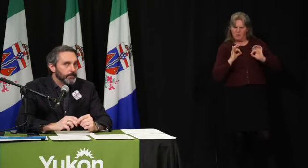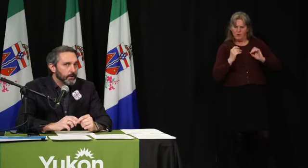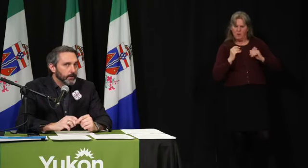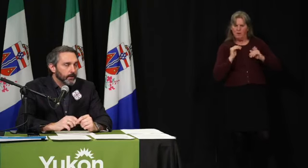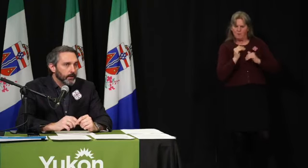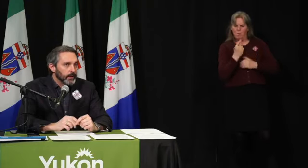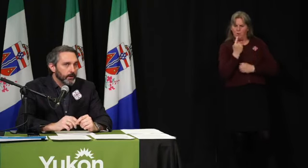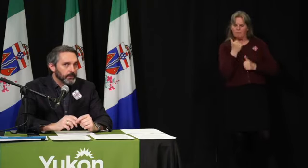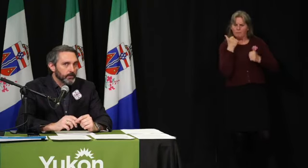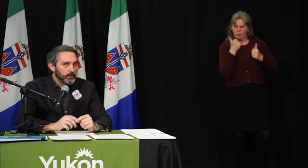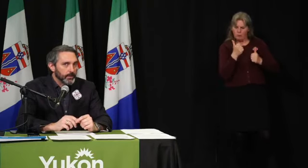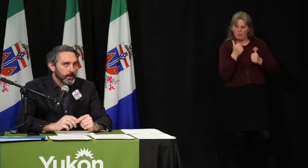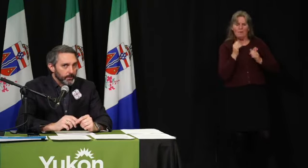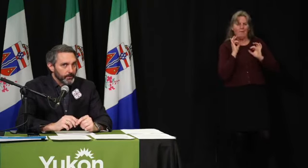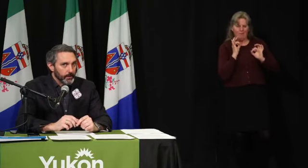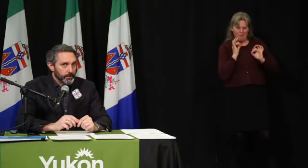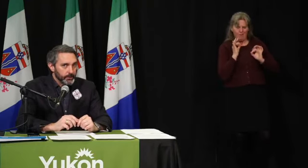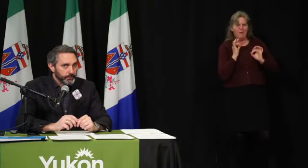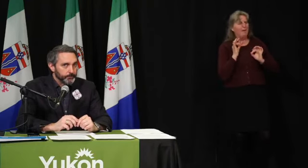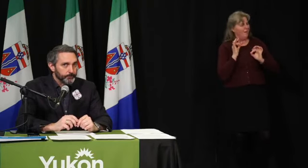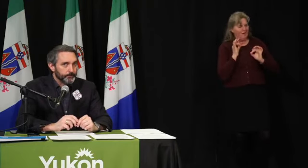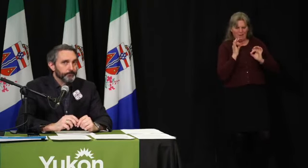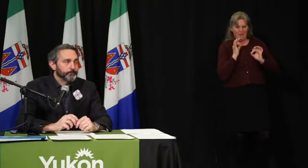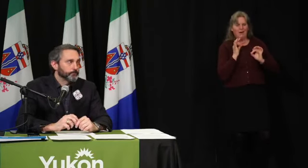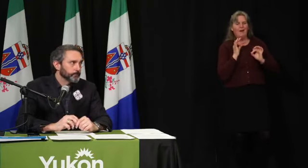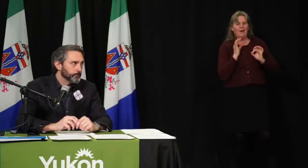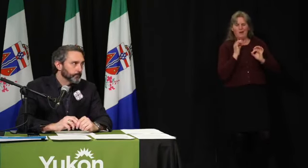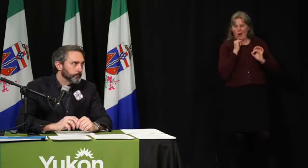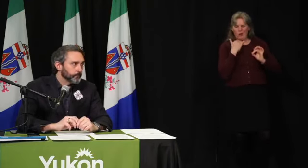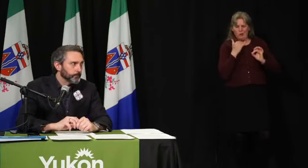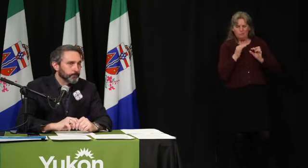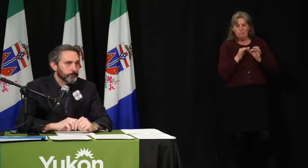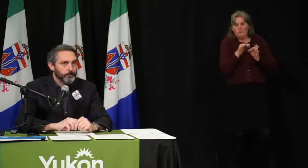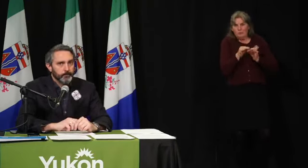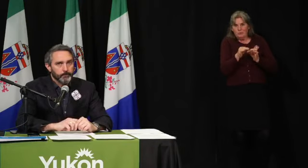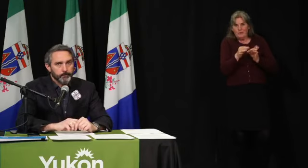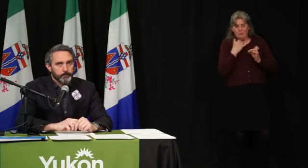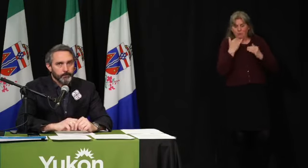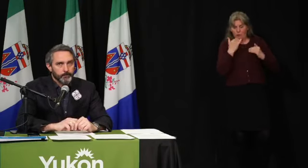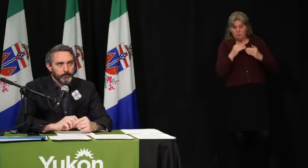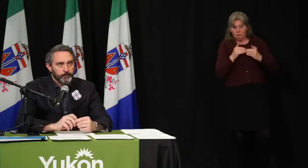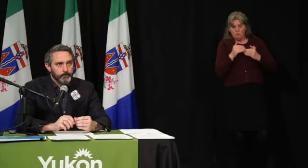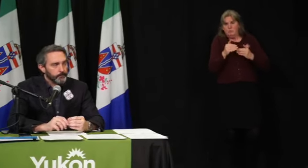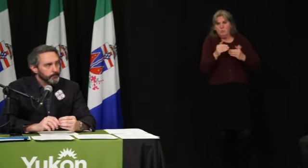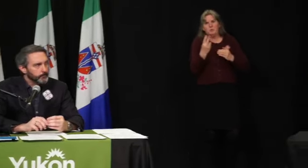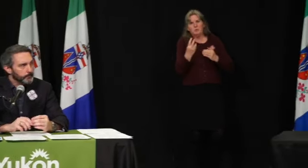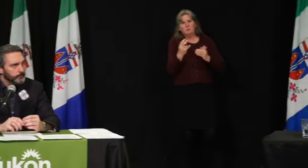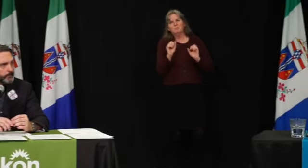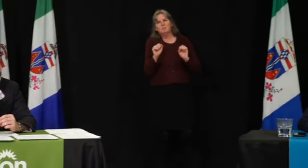Sorry, good afternoon. Not being privy to the Yukon